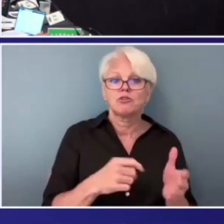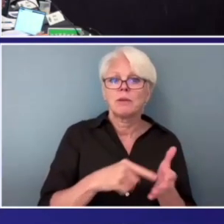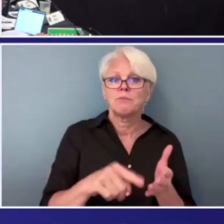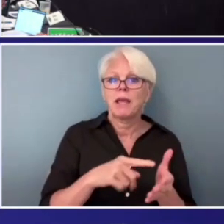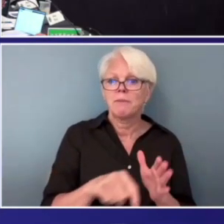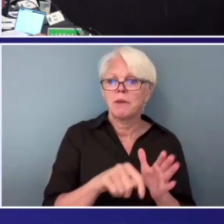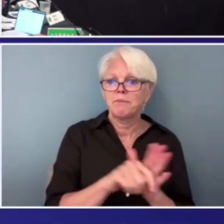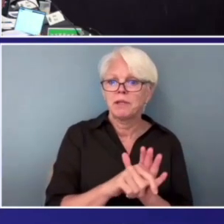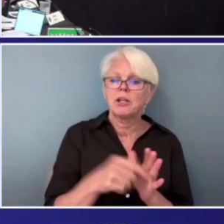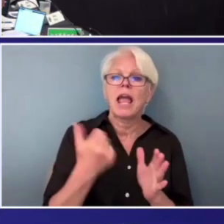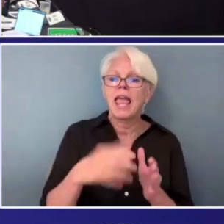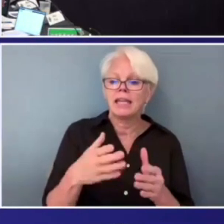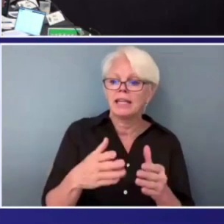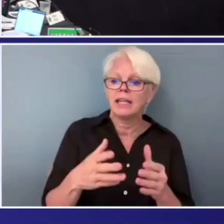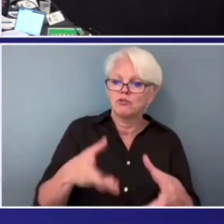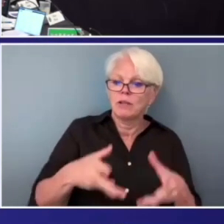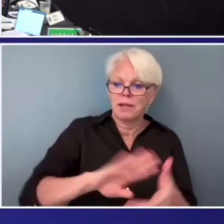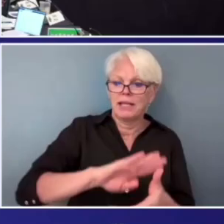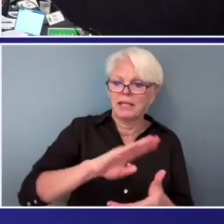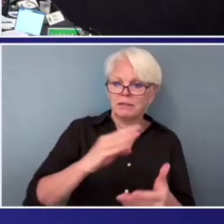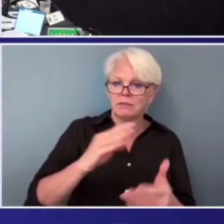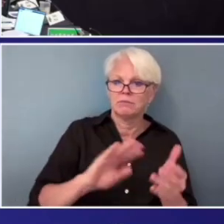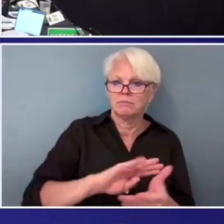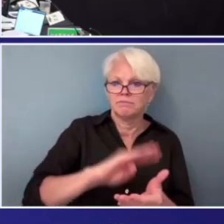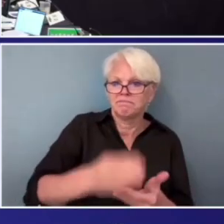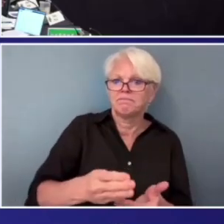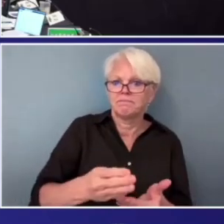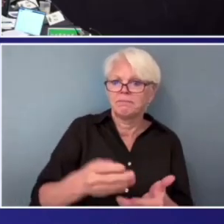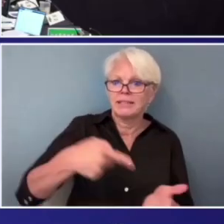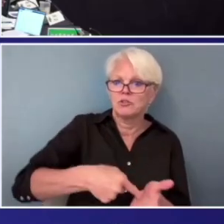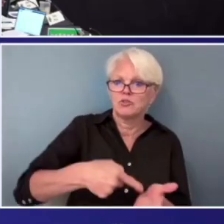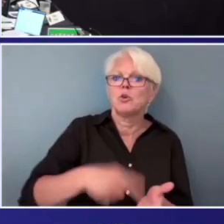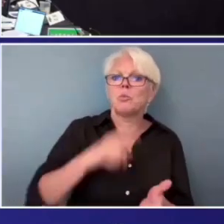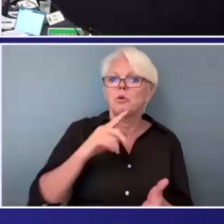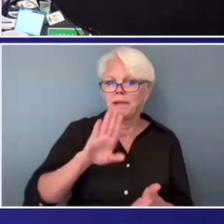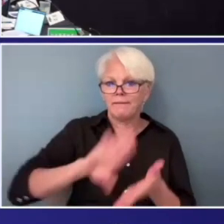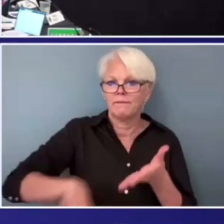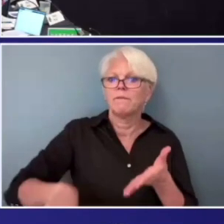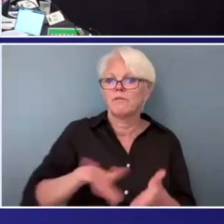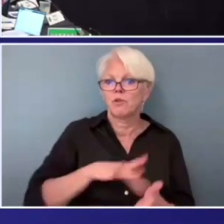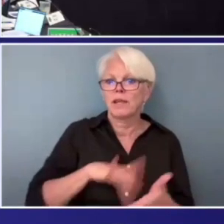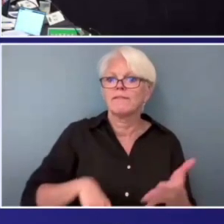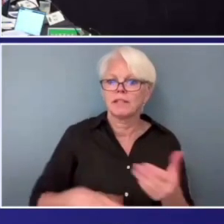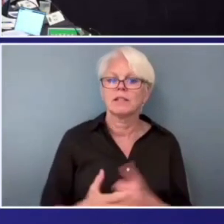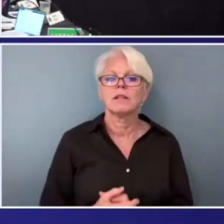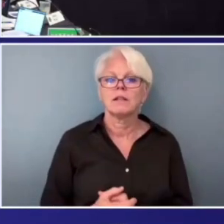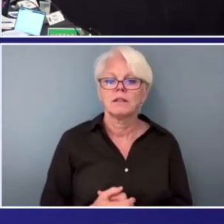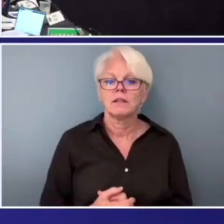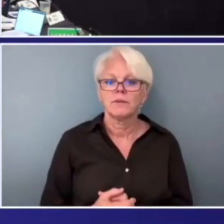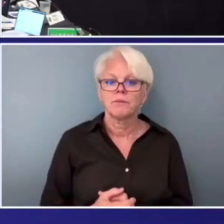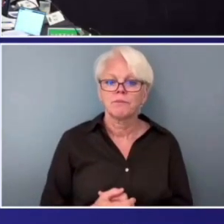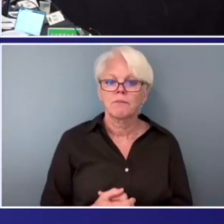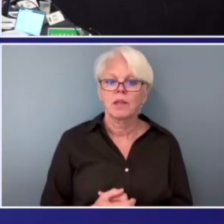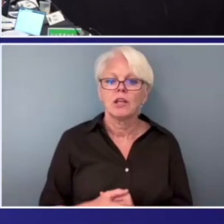forgiven. 685.209 contains the current regulations. So I think we want to stop and